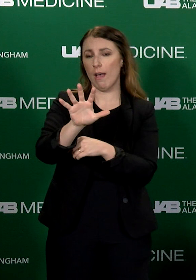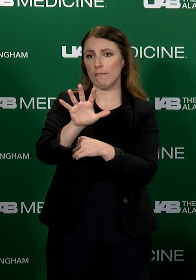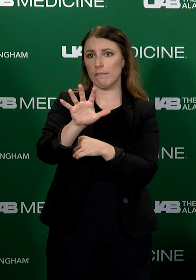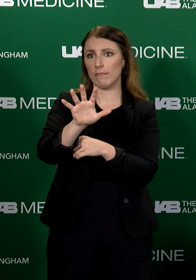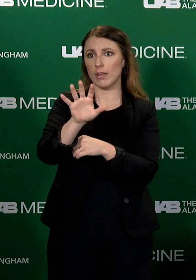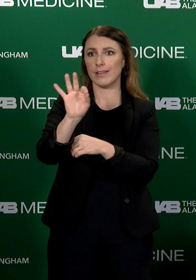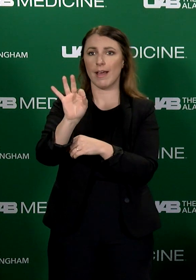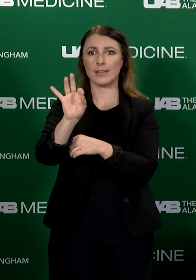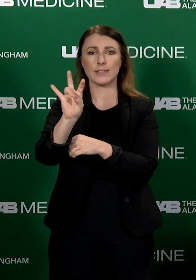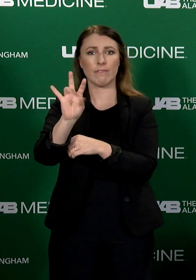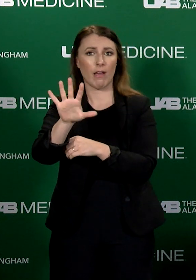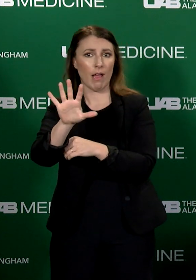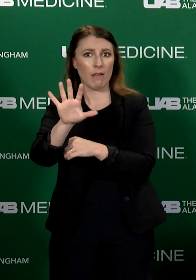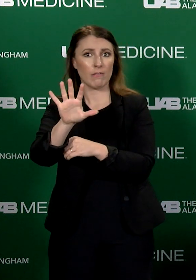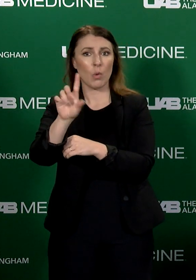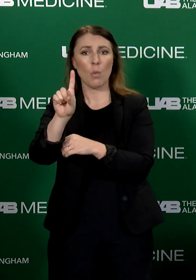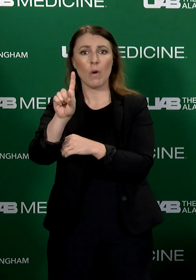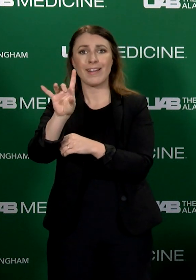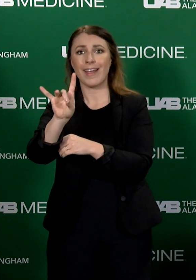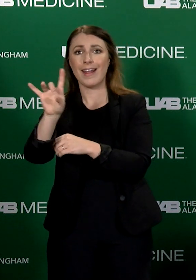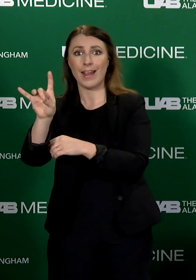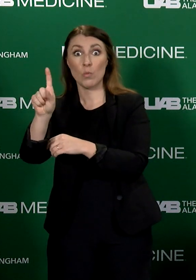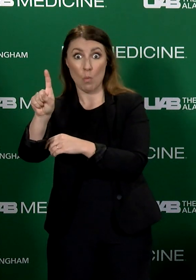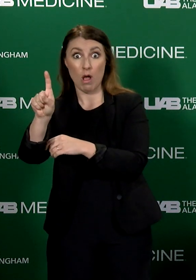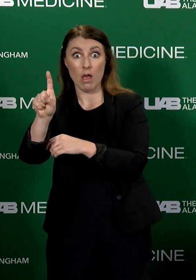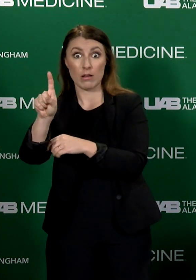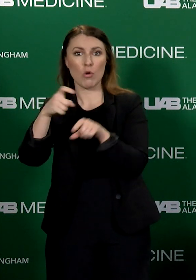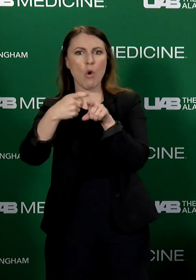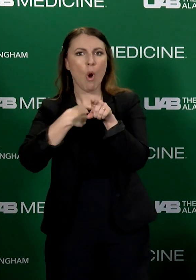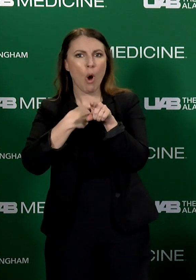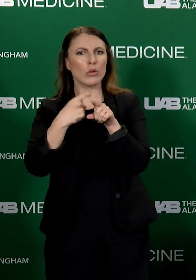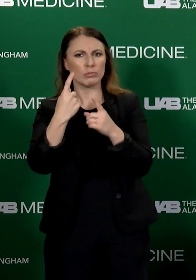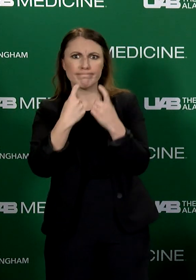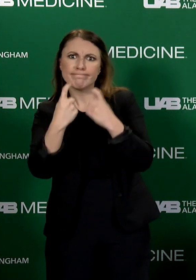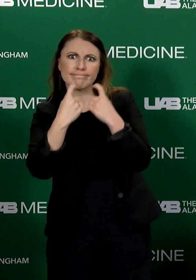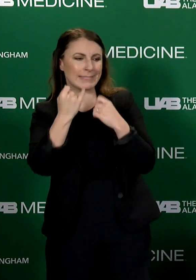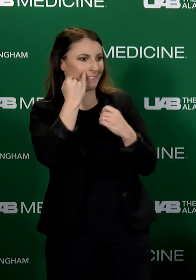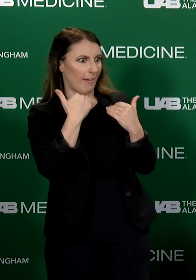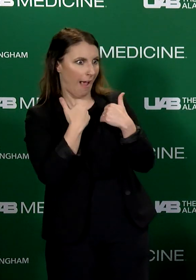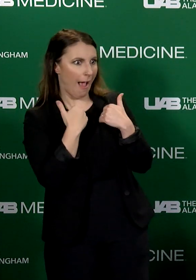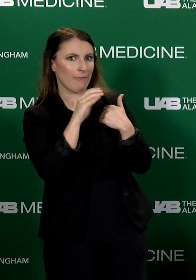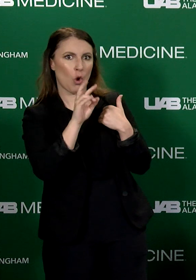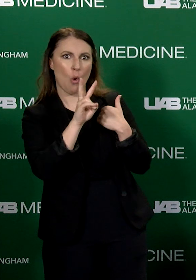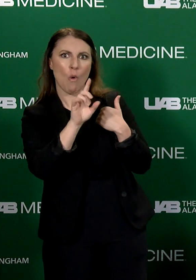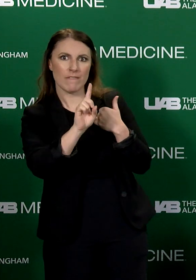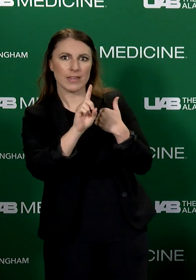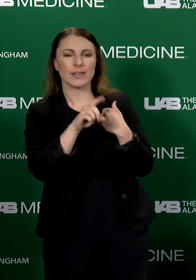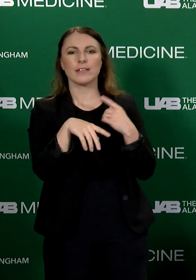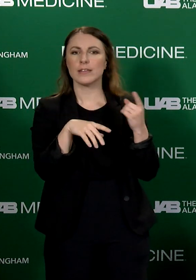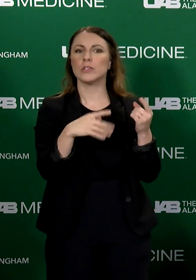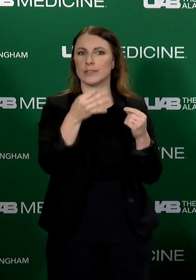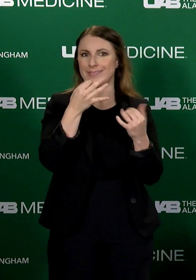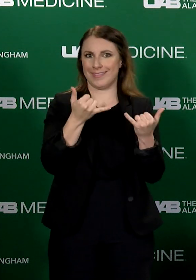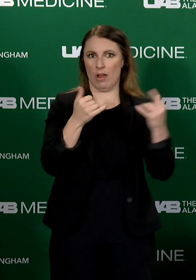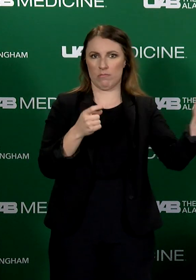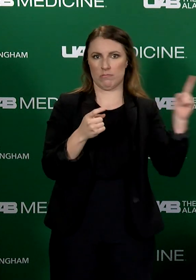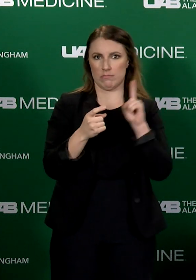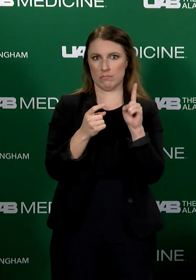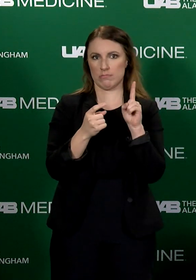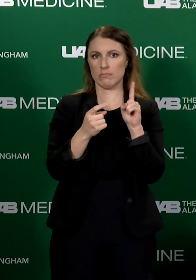seven five one eight eight one and dr. Wilson who is the Jefferson County Health Officer he will be up now to speak further about this new testing